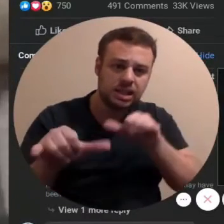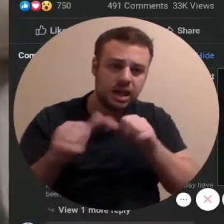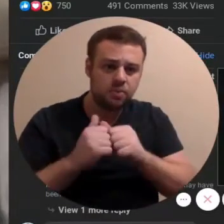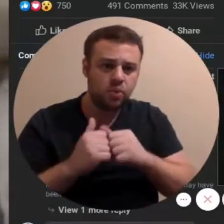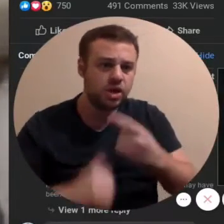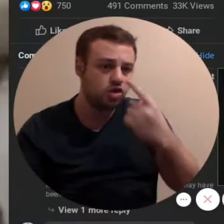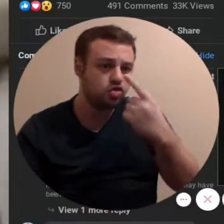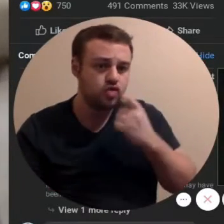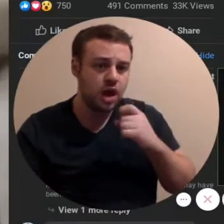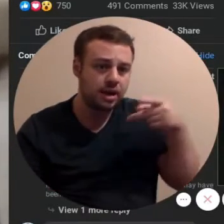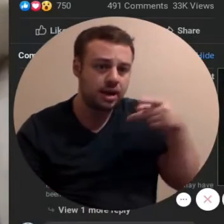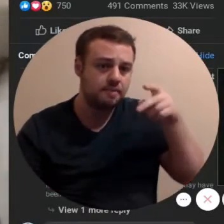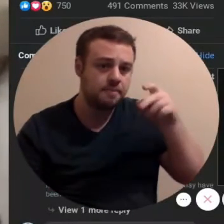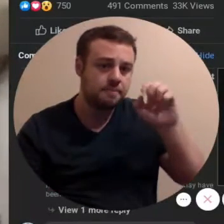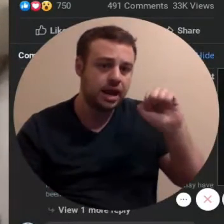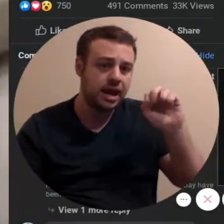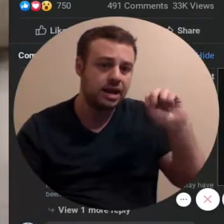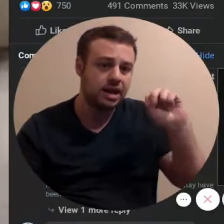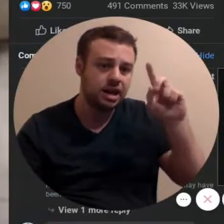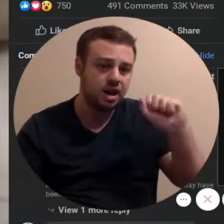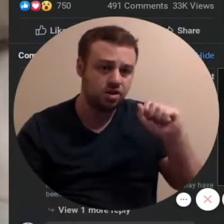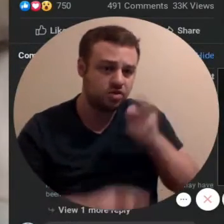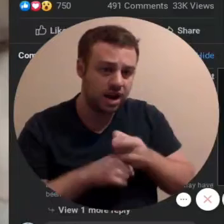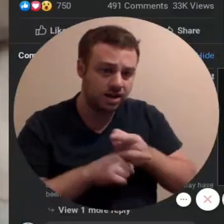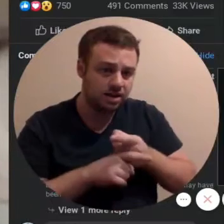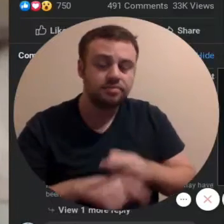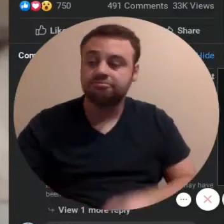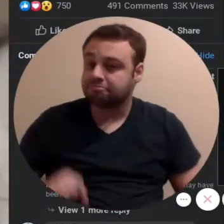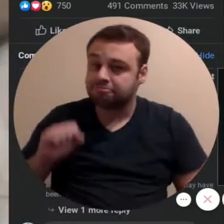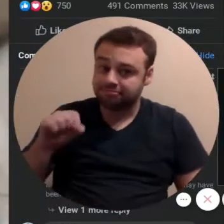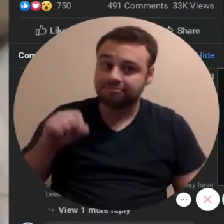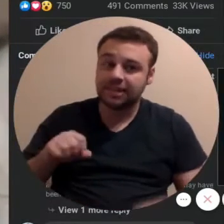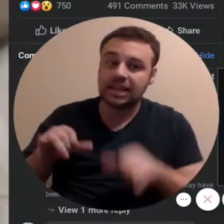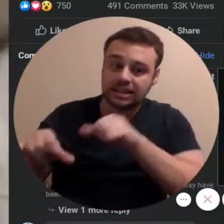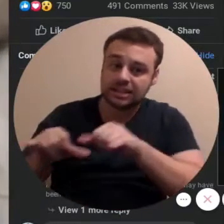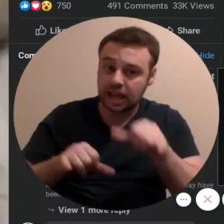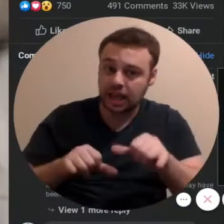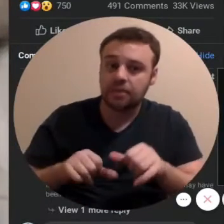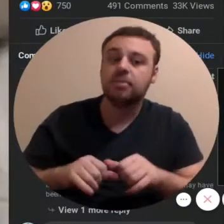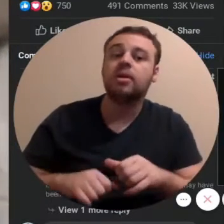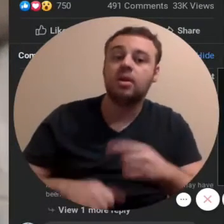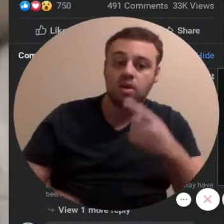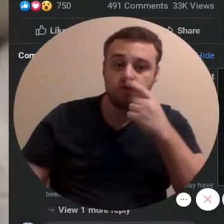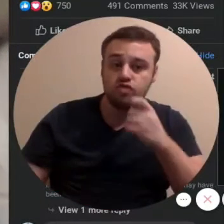Janice: That is exactly right. So the red pandas, the sloths... they primarily only eat leaves,